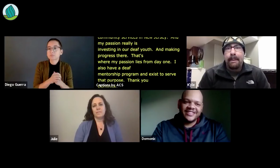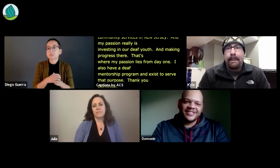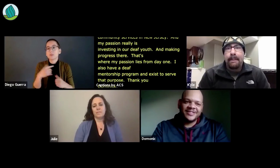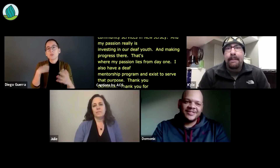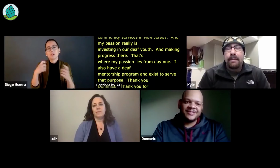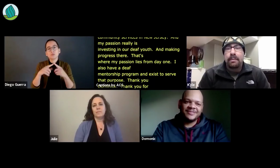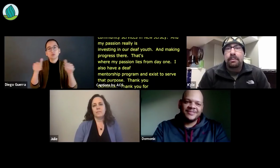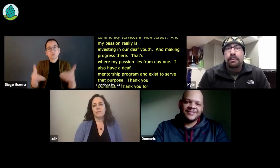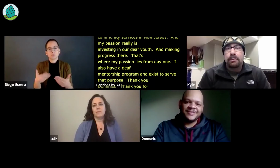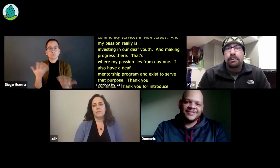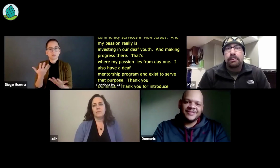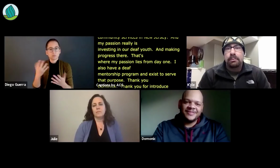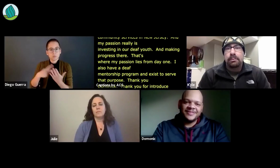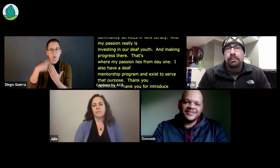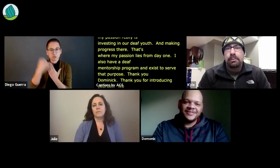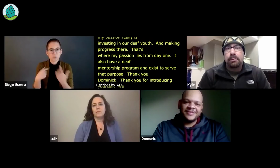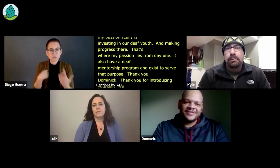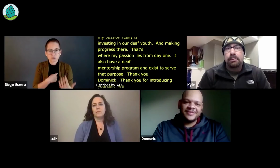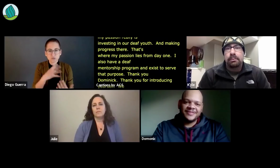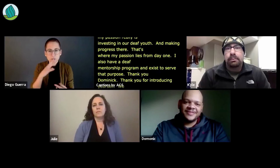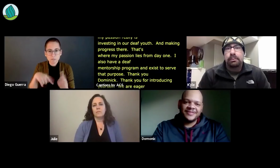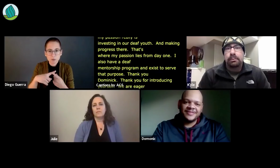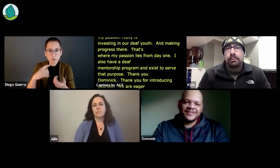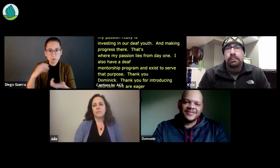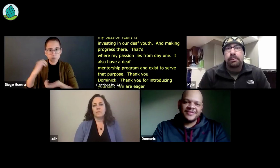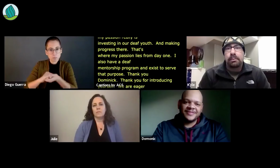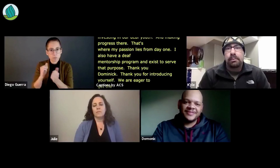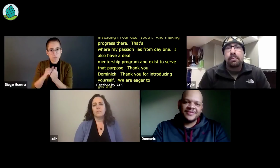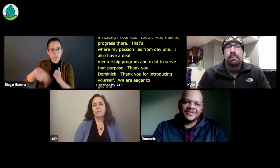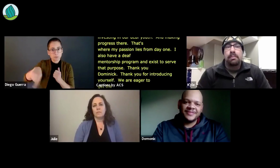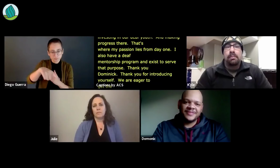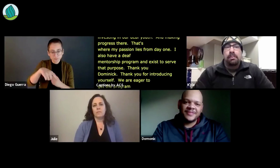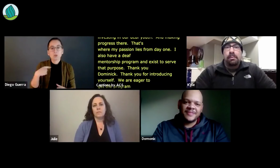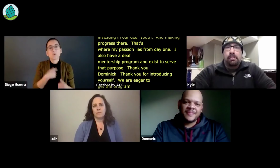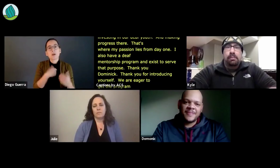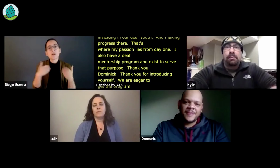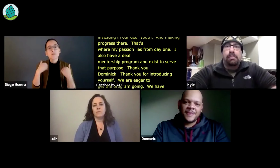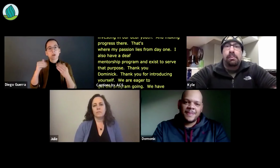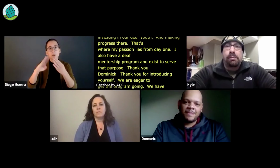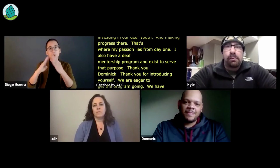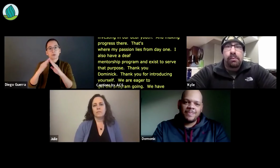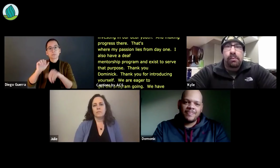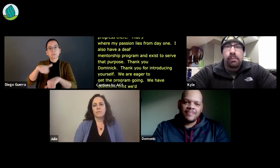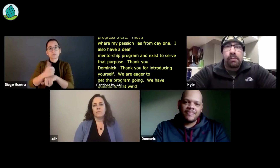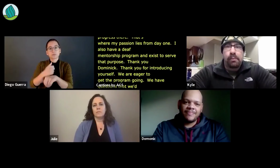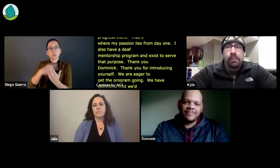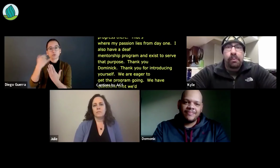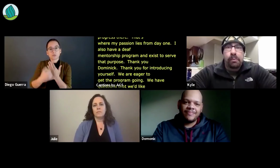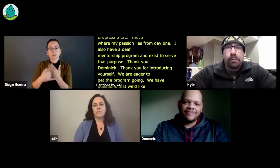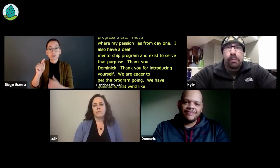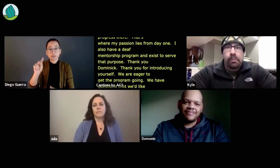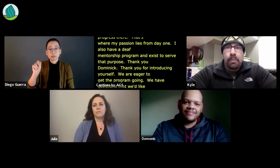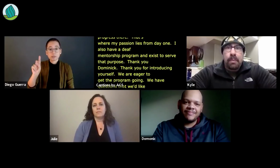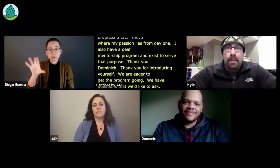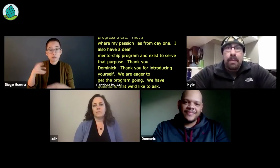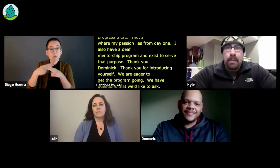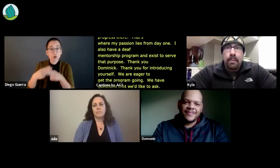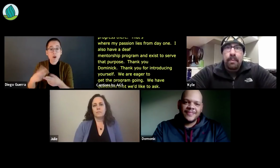We do have questions that we'd like to ask. But before we get going, I had mentioned we had partnered with these individuals.